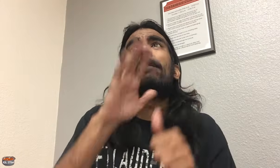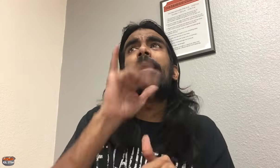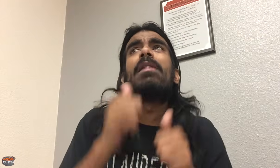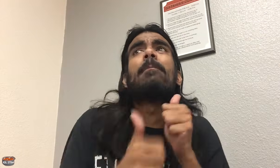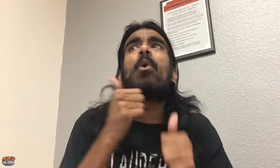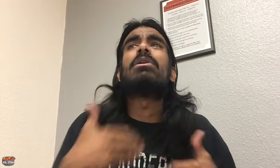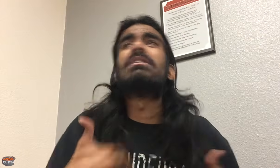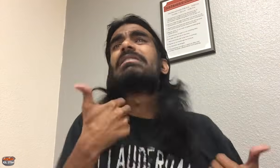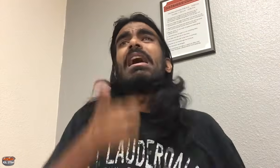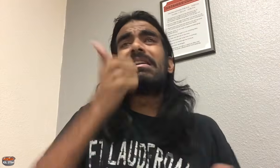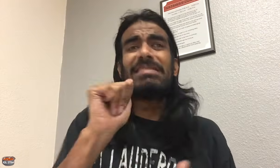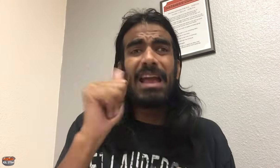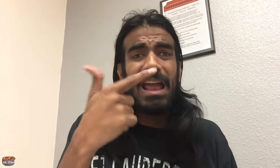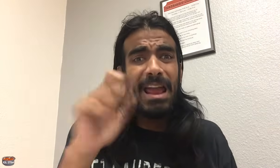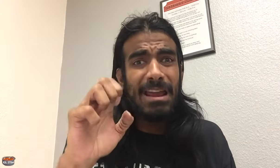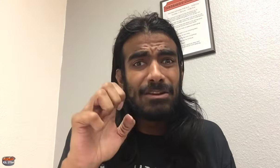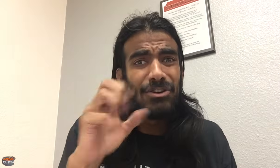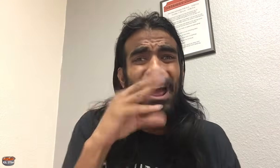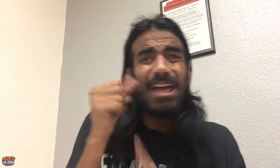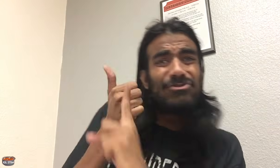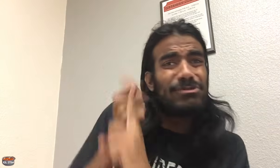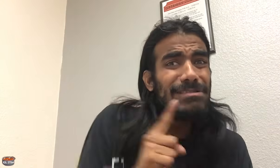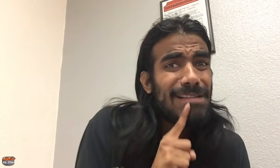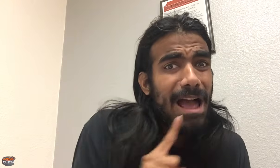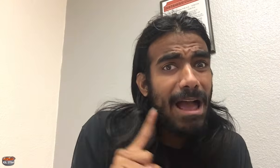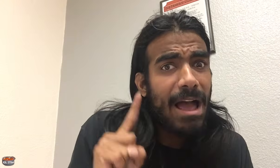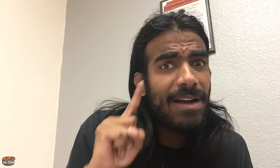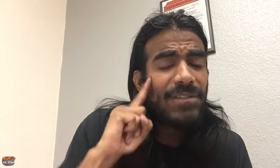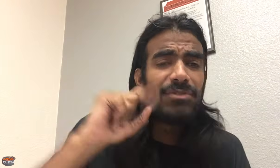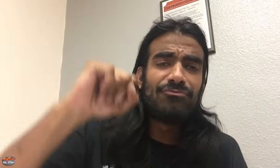an Oscar for that. She was Deaf